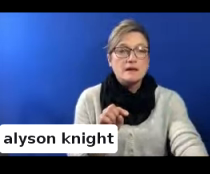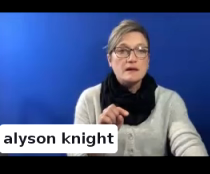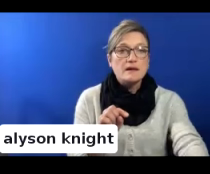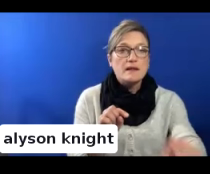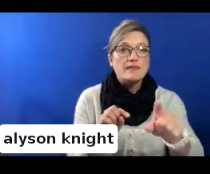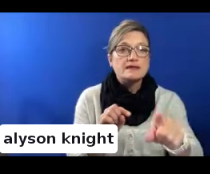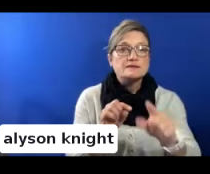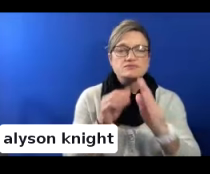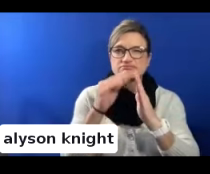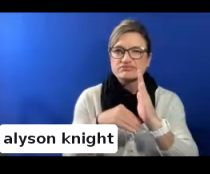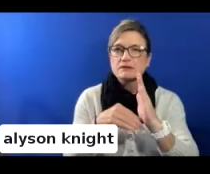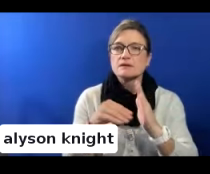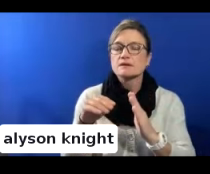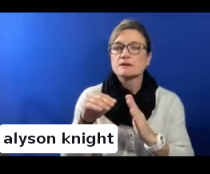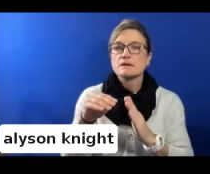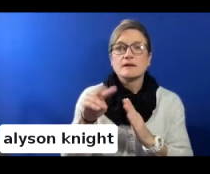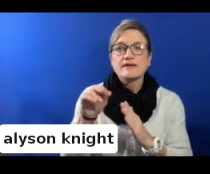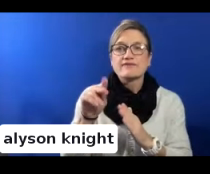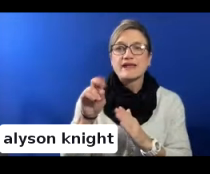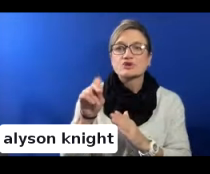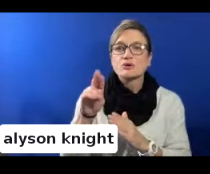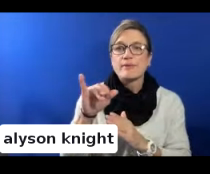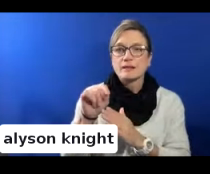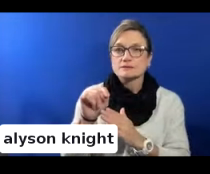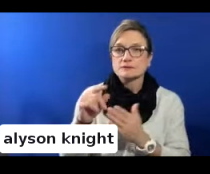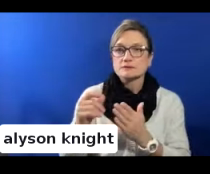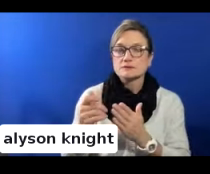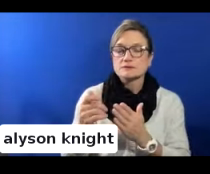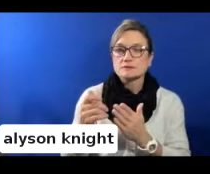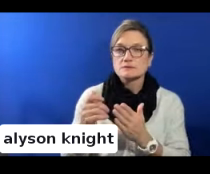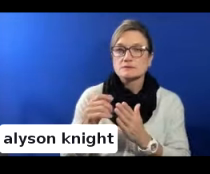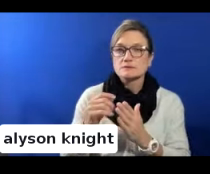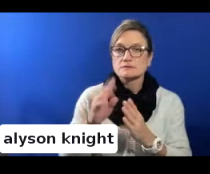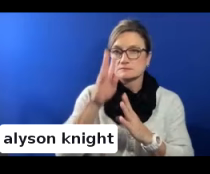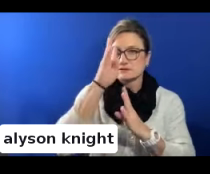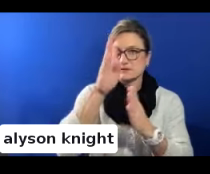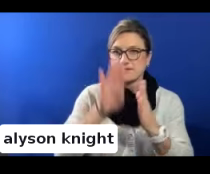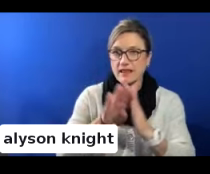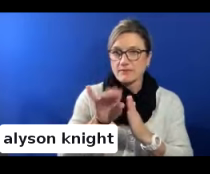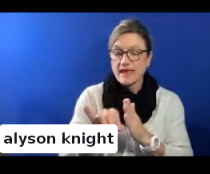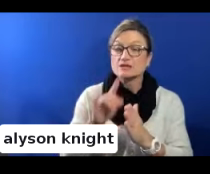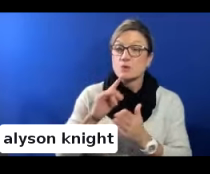All this information is collected and compiled and reported to ACL